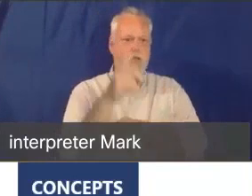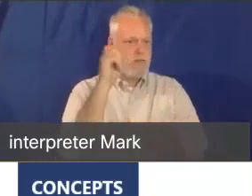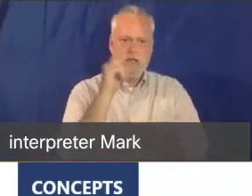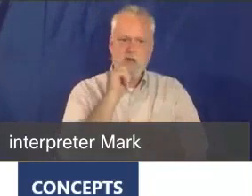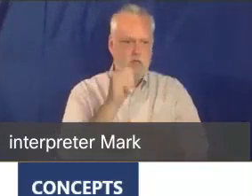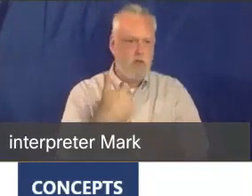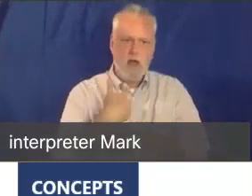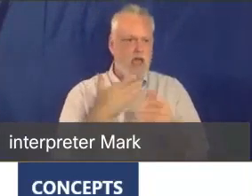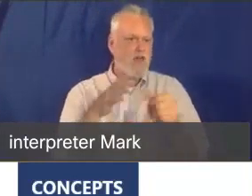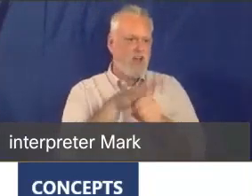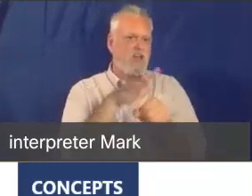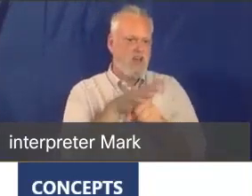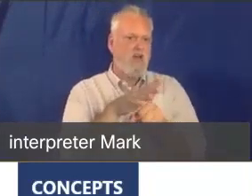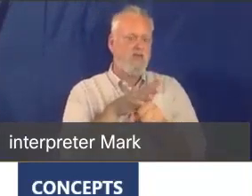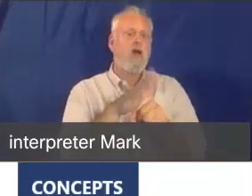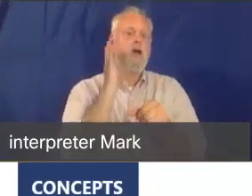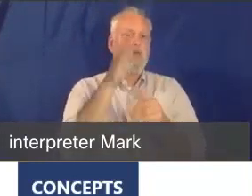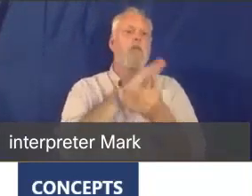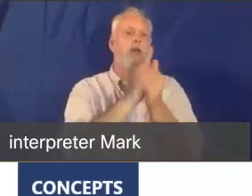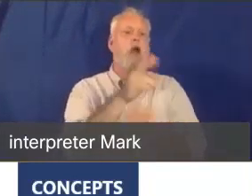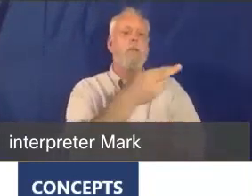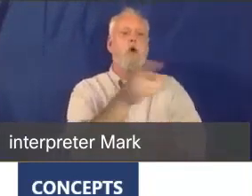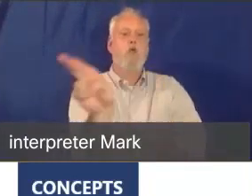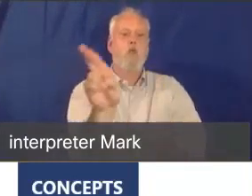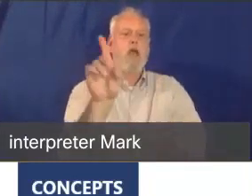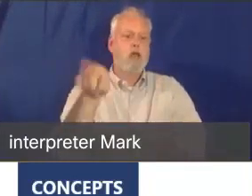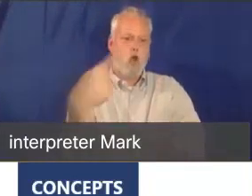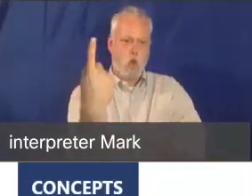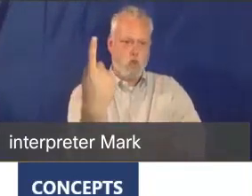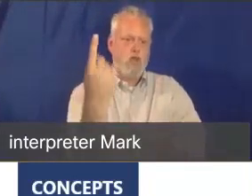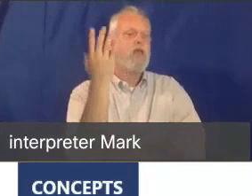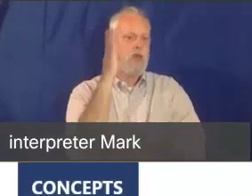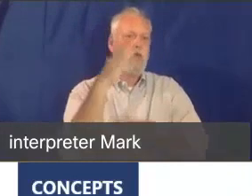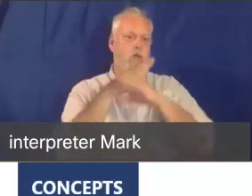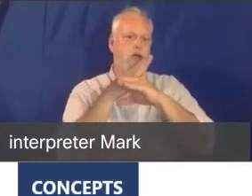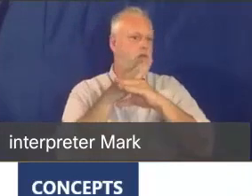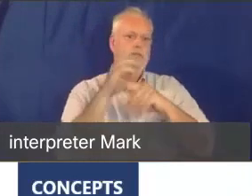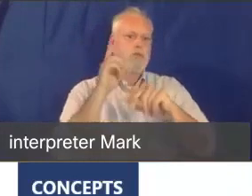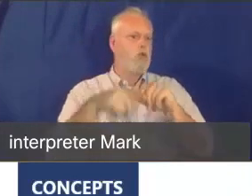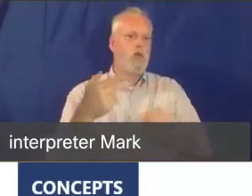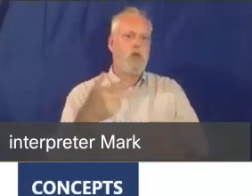So that's going to become a right turn only lane and that 2 will be protected. So you won't be able to able to turn right on red.